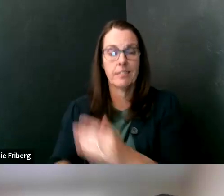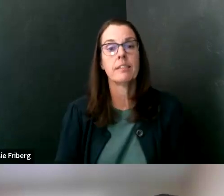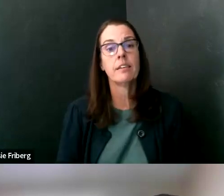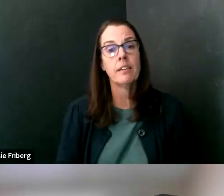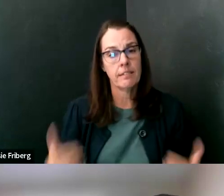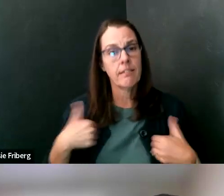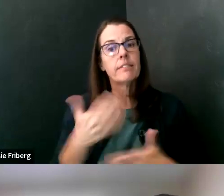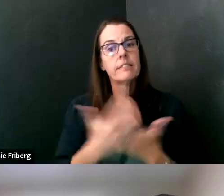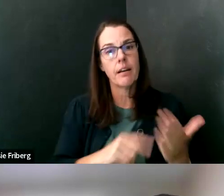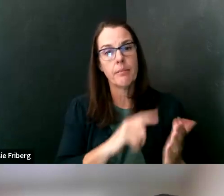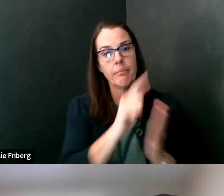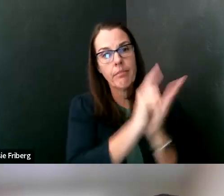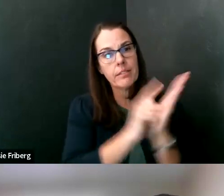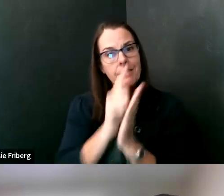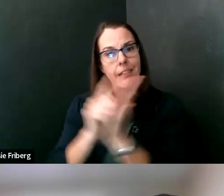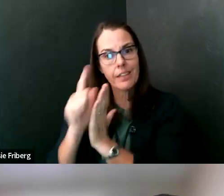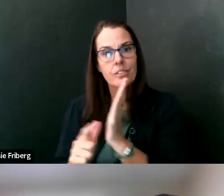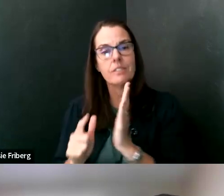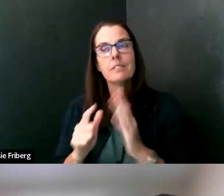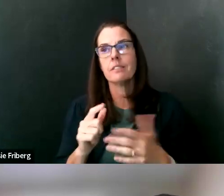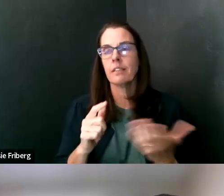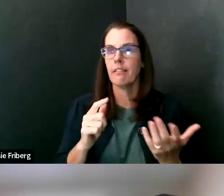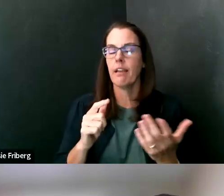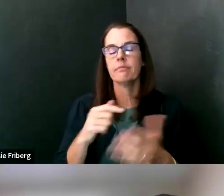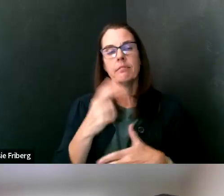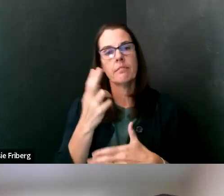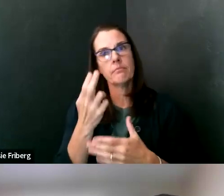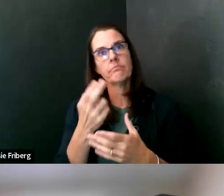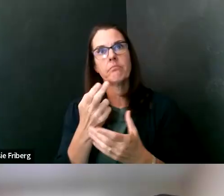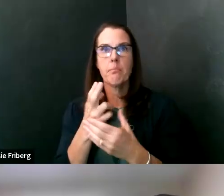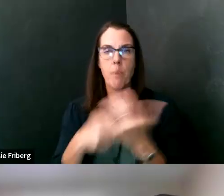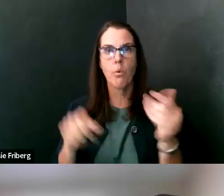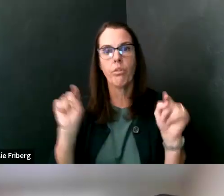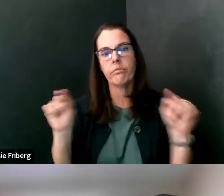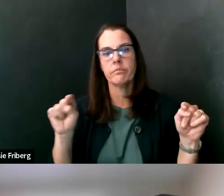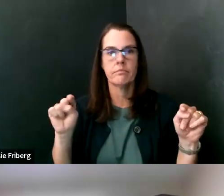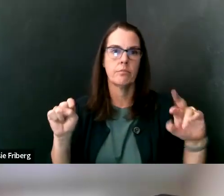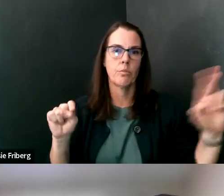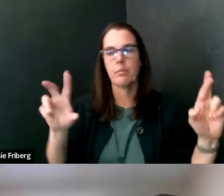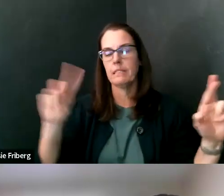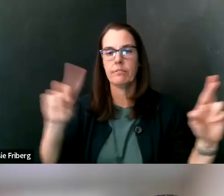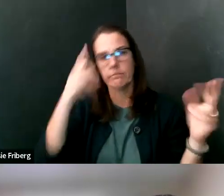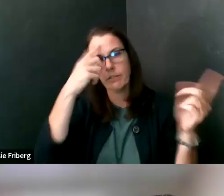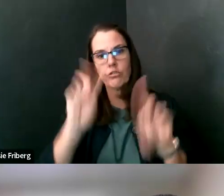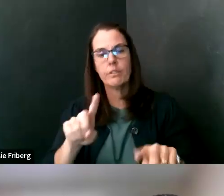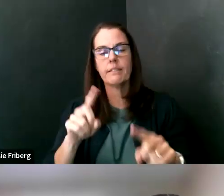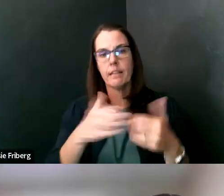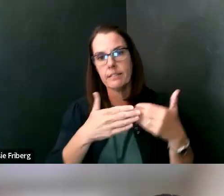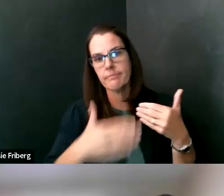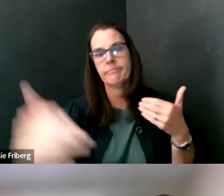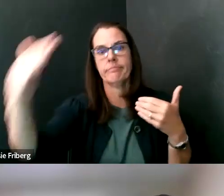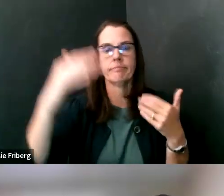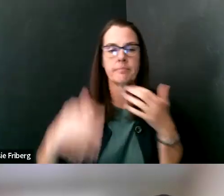legislation that's bicameral and bipartisan even today that's going that's moving forward um with